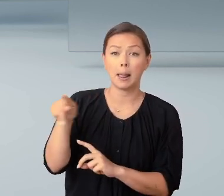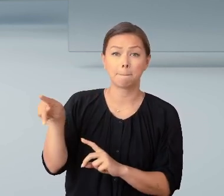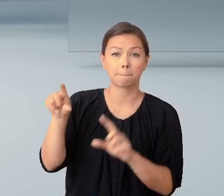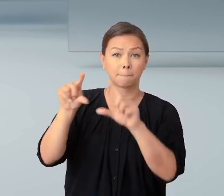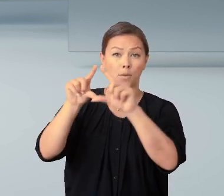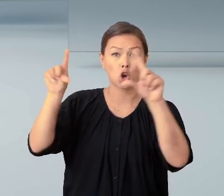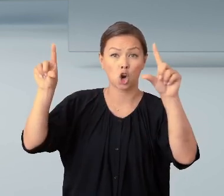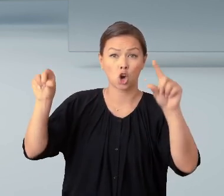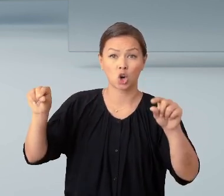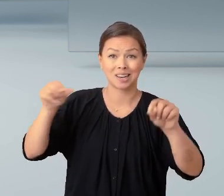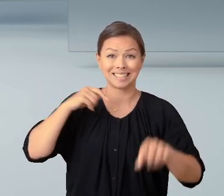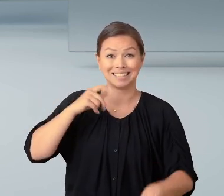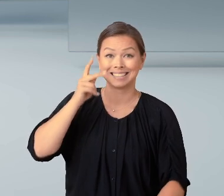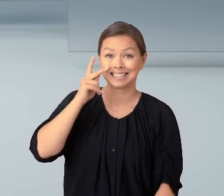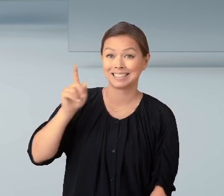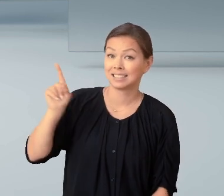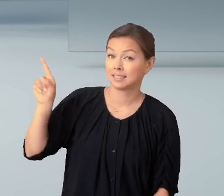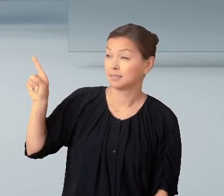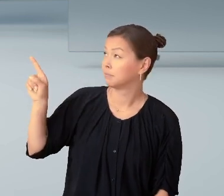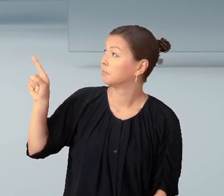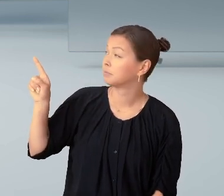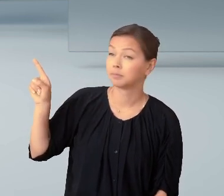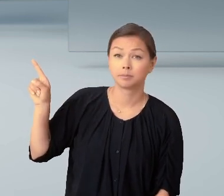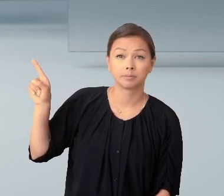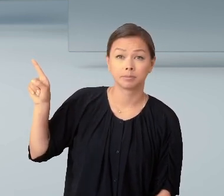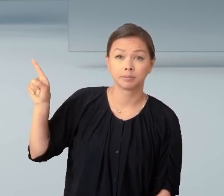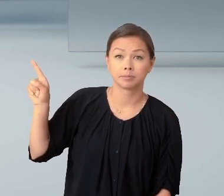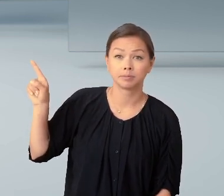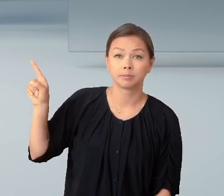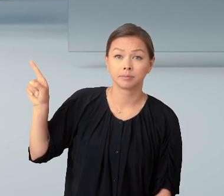you can see a Copilot icon here. And imagine if I'm working on